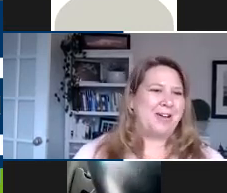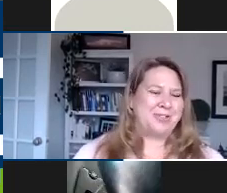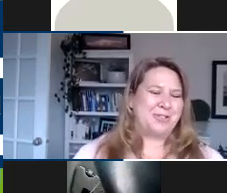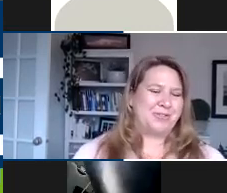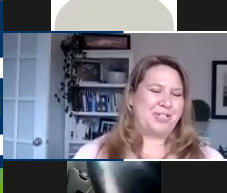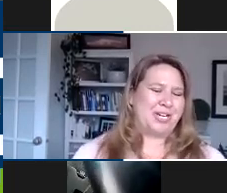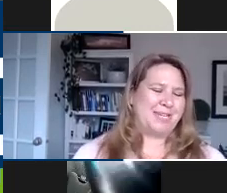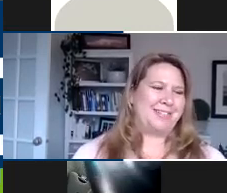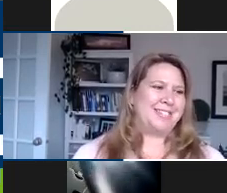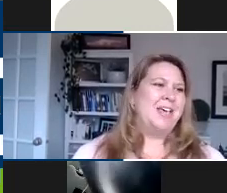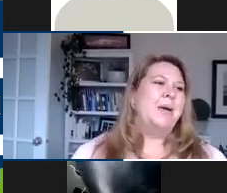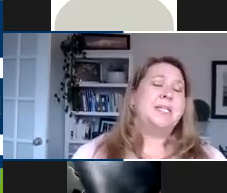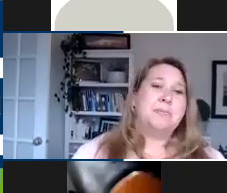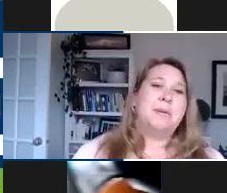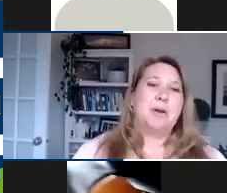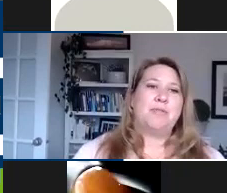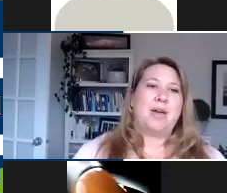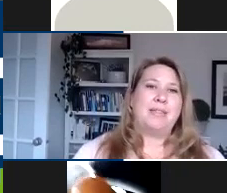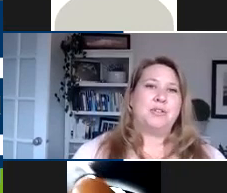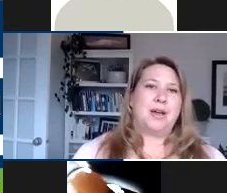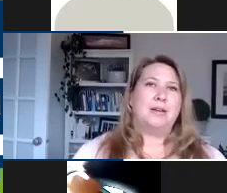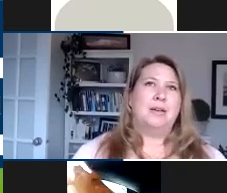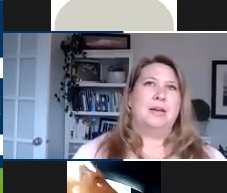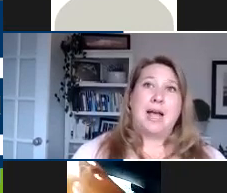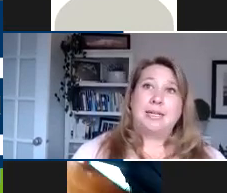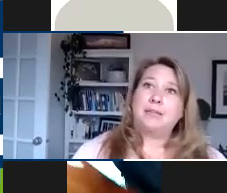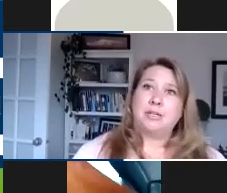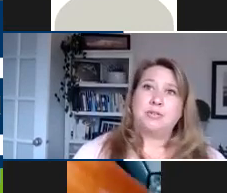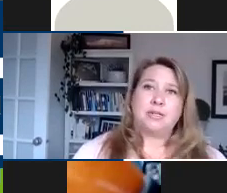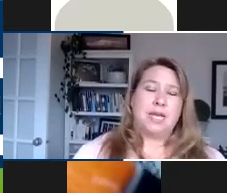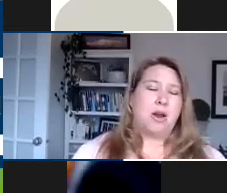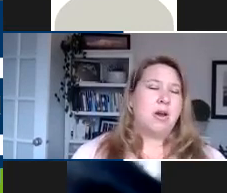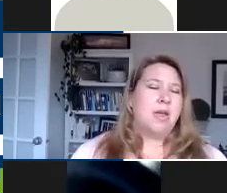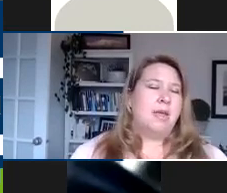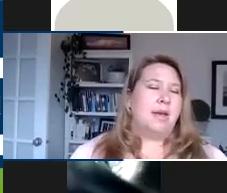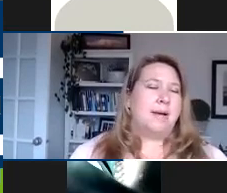of different job titles, but it's the people that are providing that direct contact that direct care.